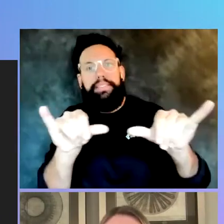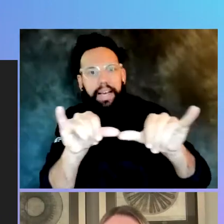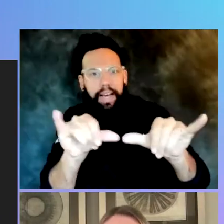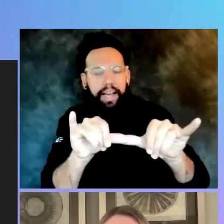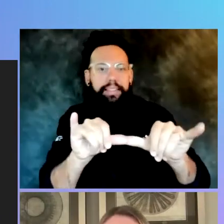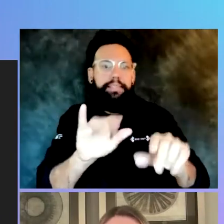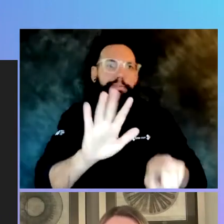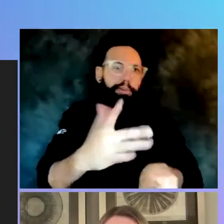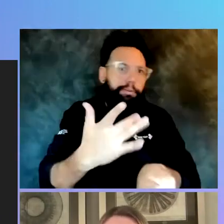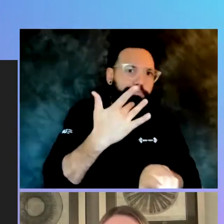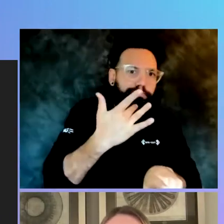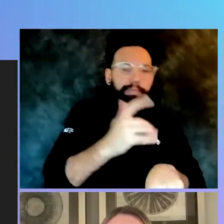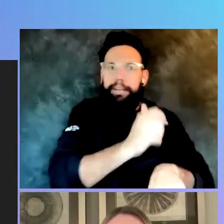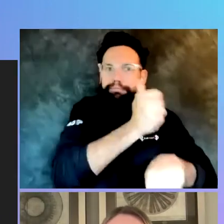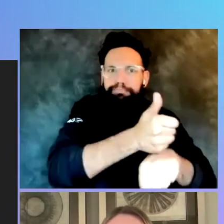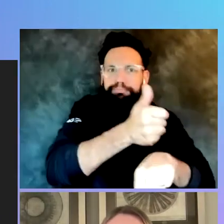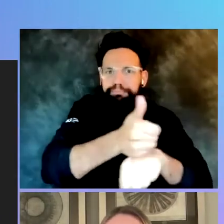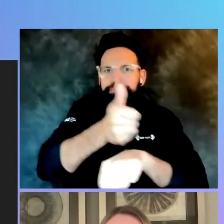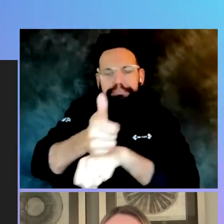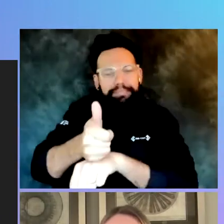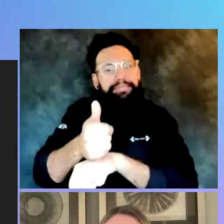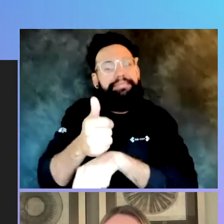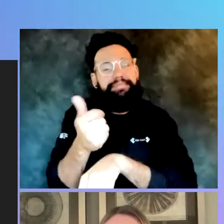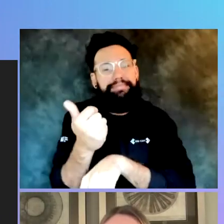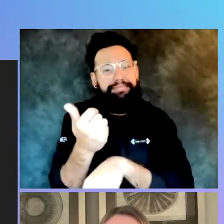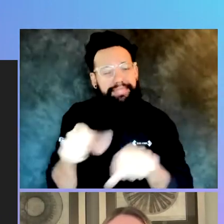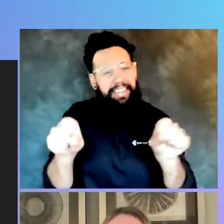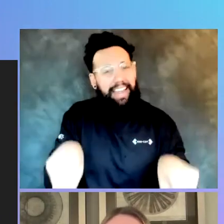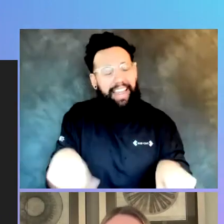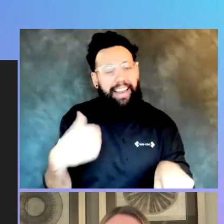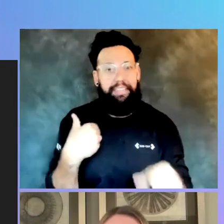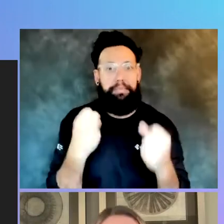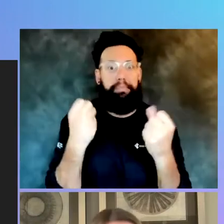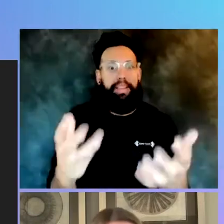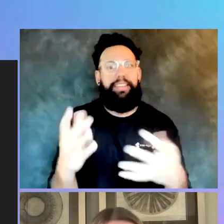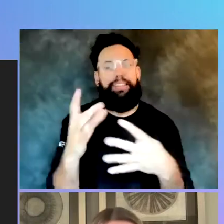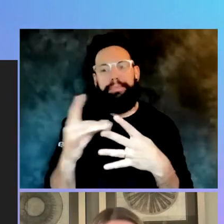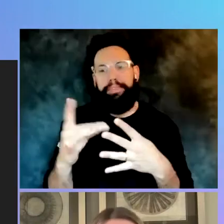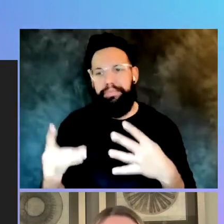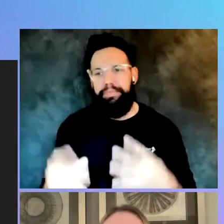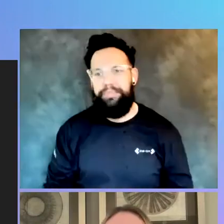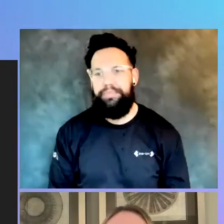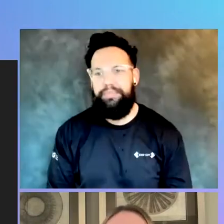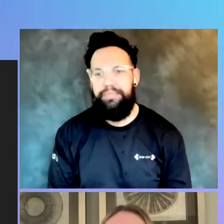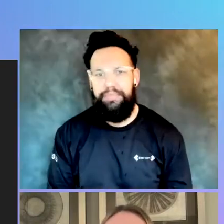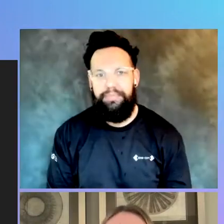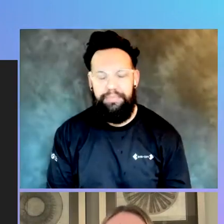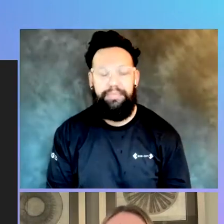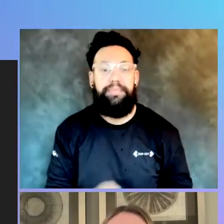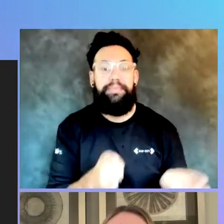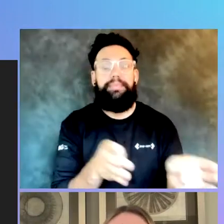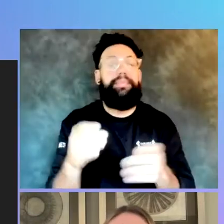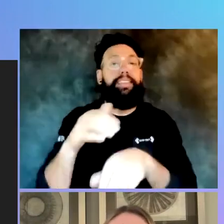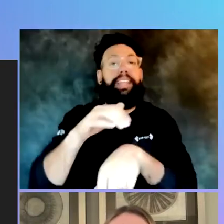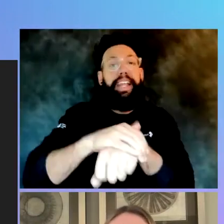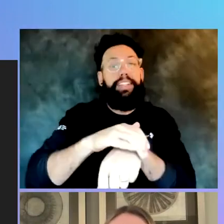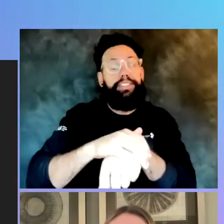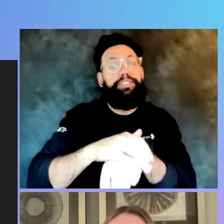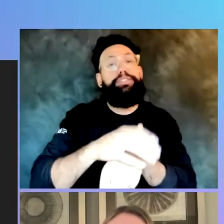those in. You can take a look. There's a lot of different options. Um, English and ESL